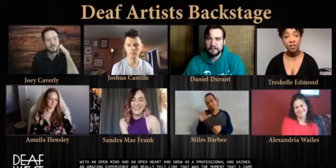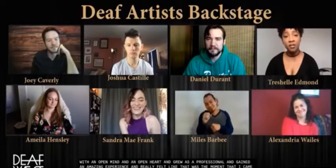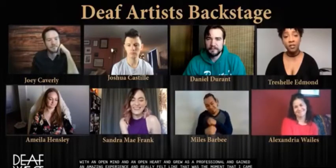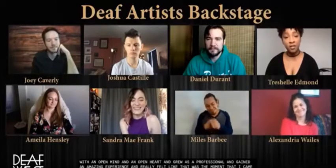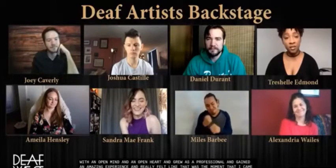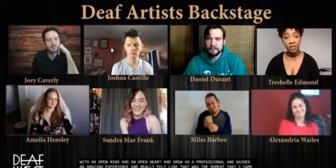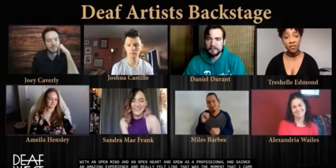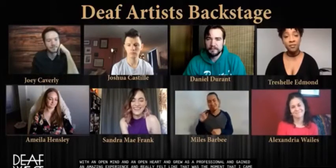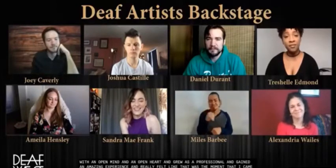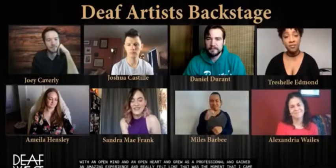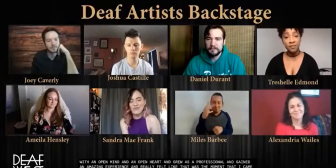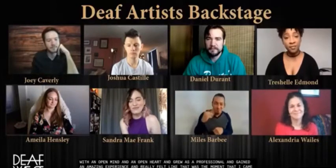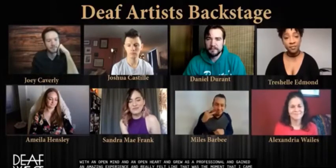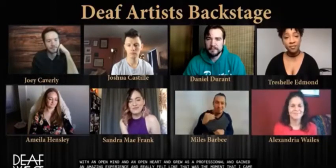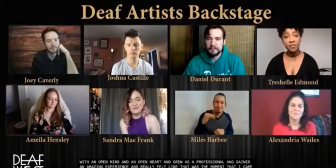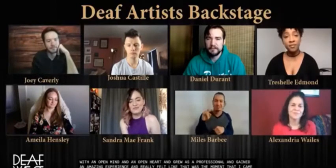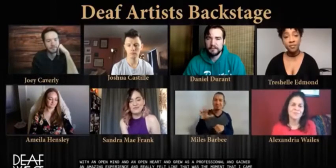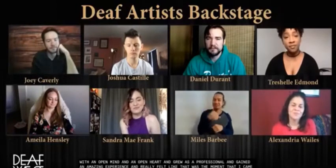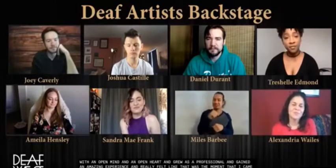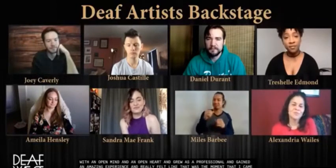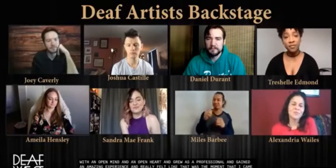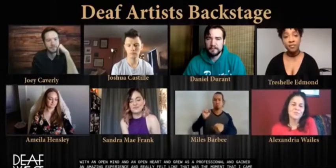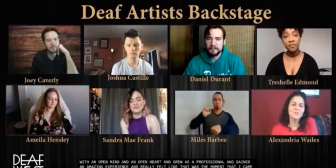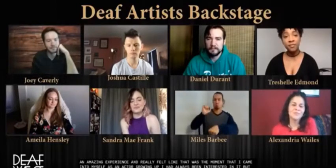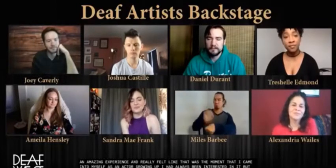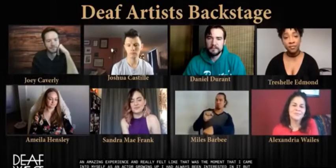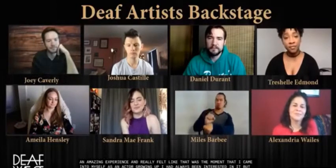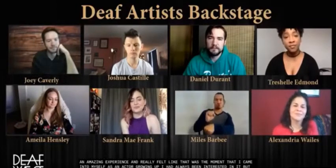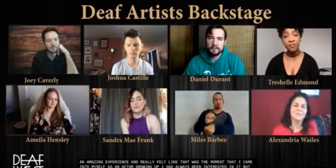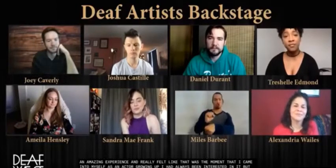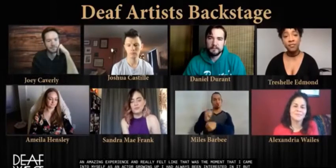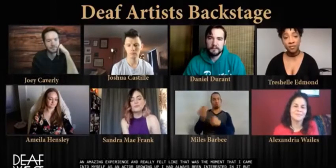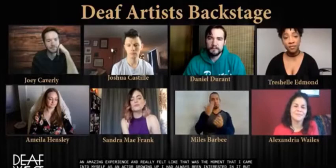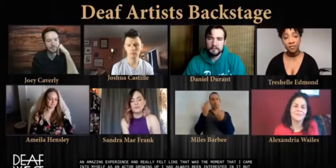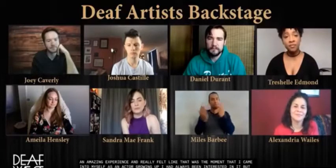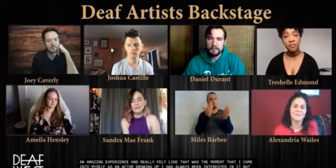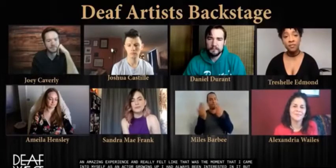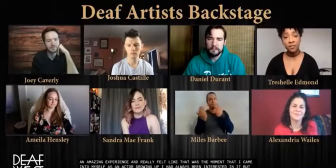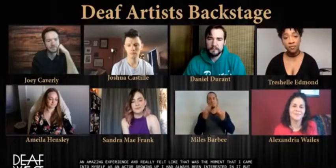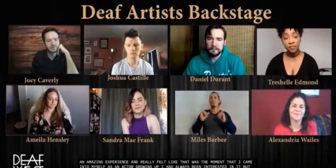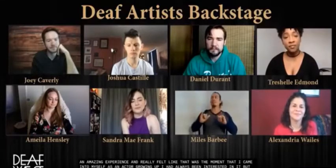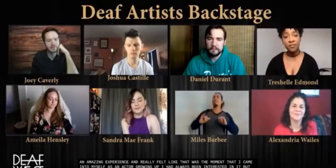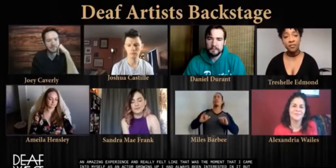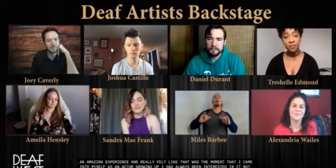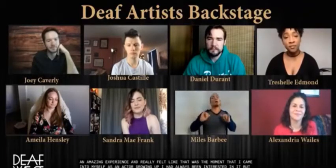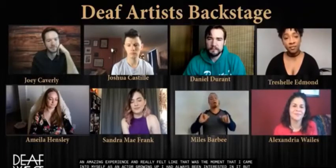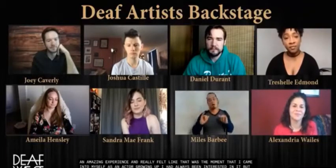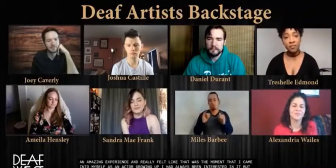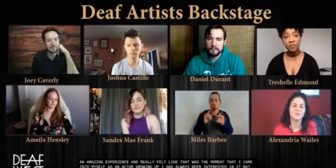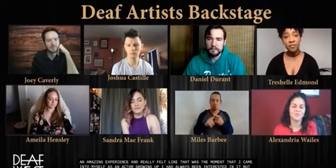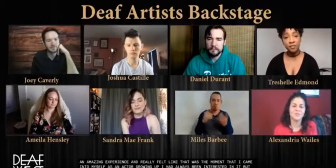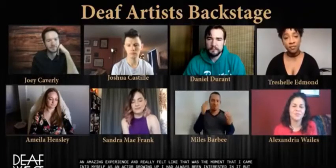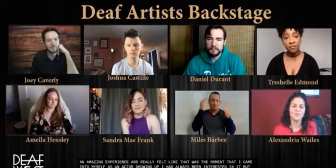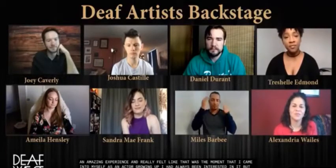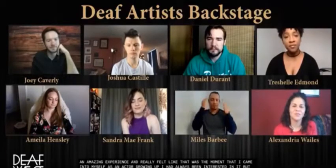You've got to do the work and it takes years of experience and hard work to make it in